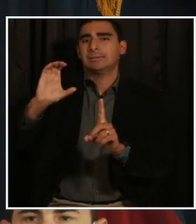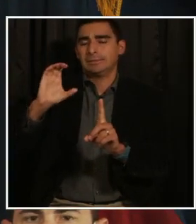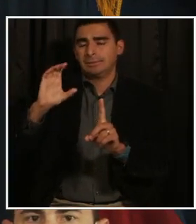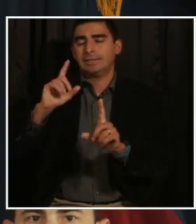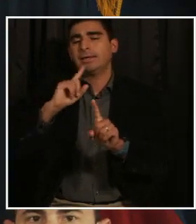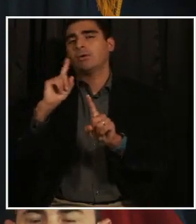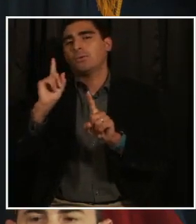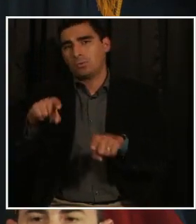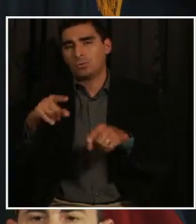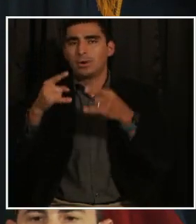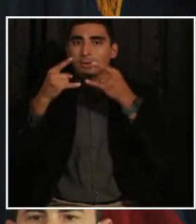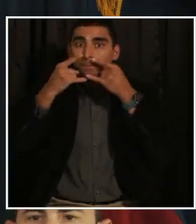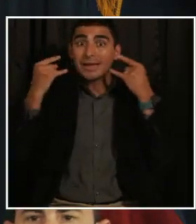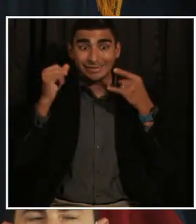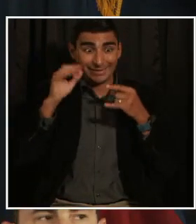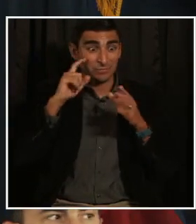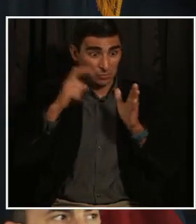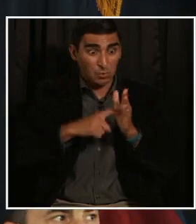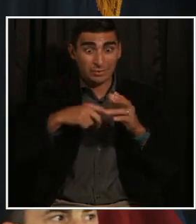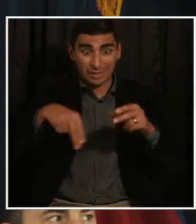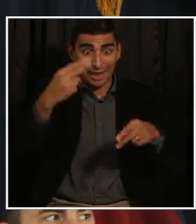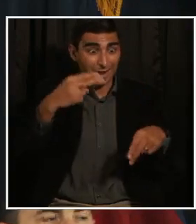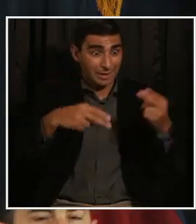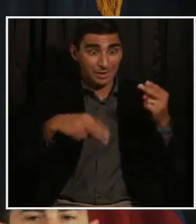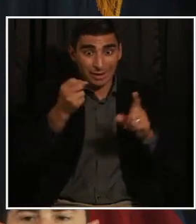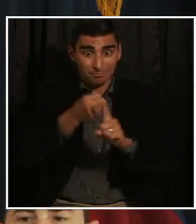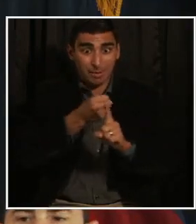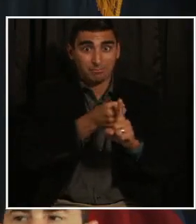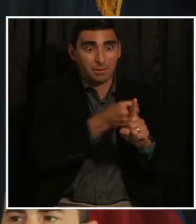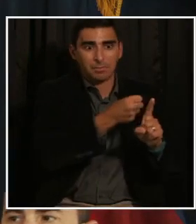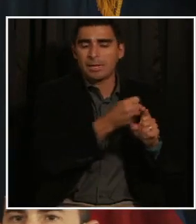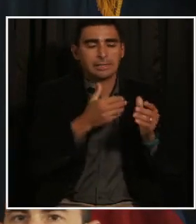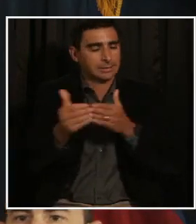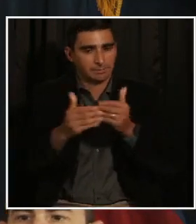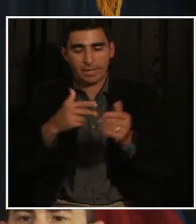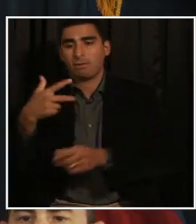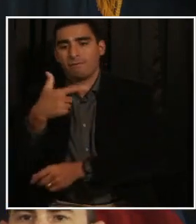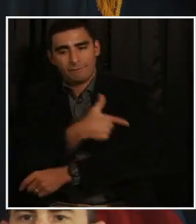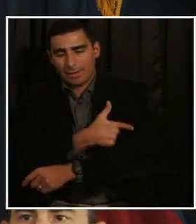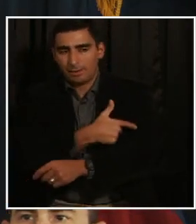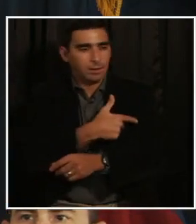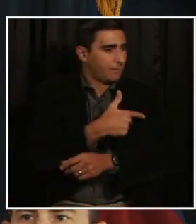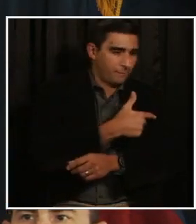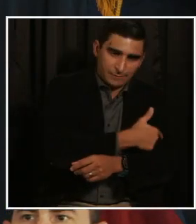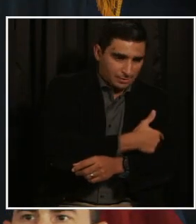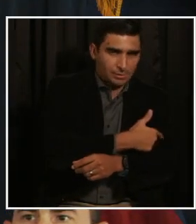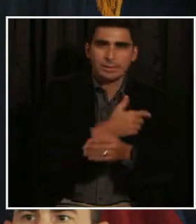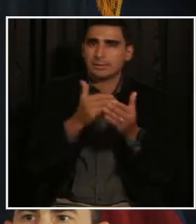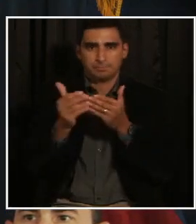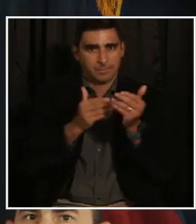disease rates are high universally regardless of vaccination status um so i think that's you know i